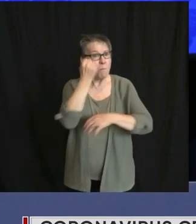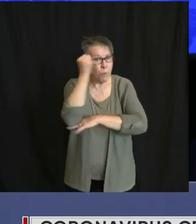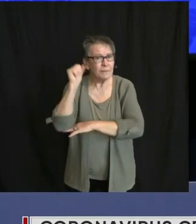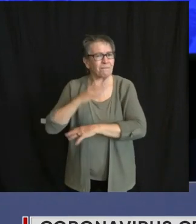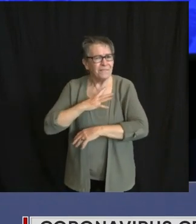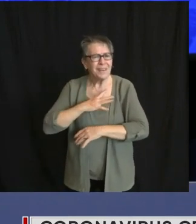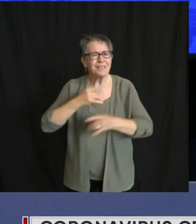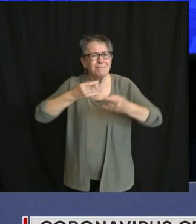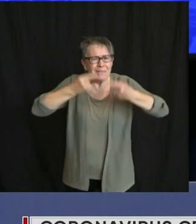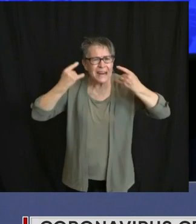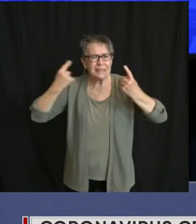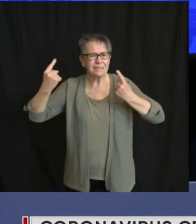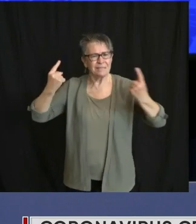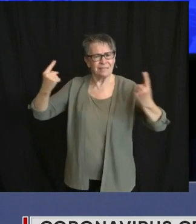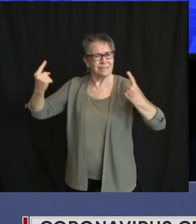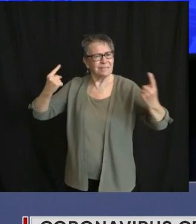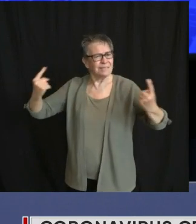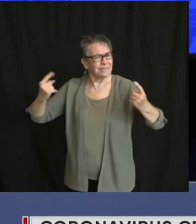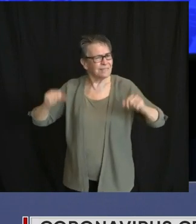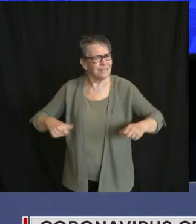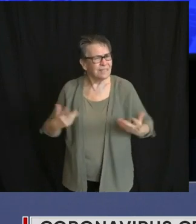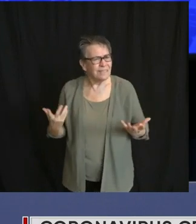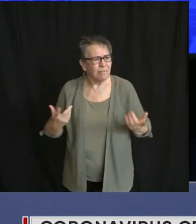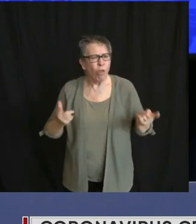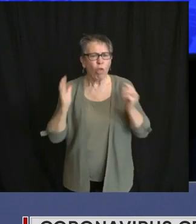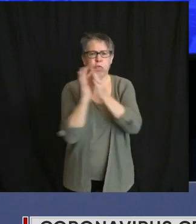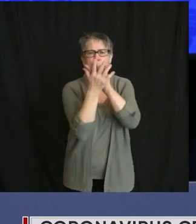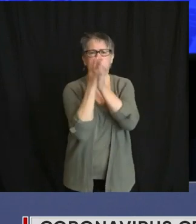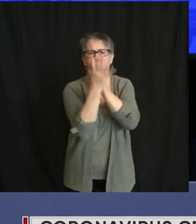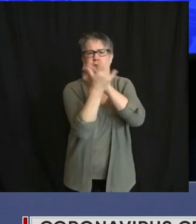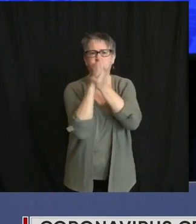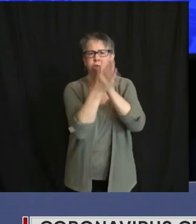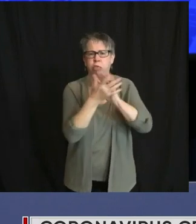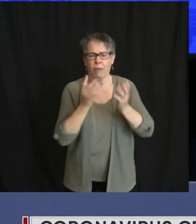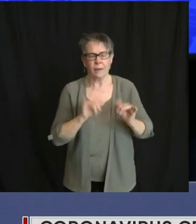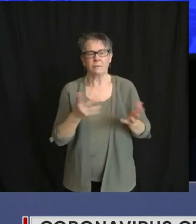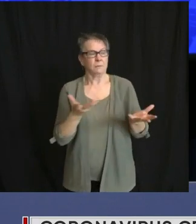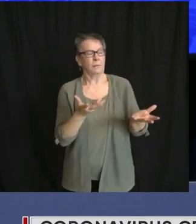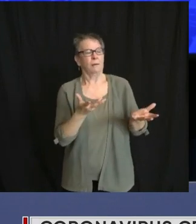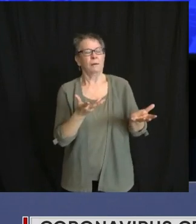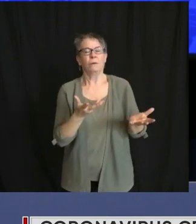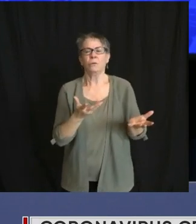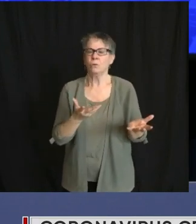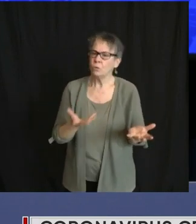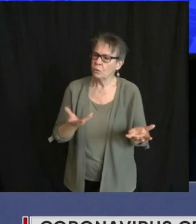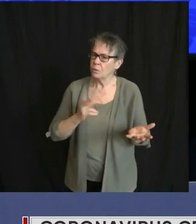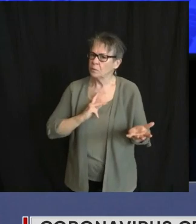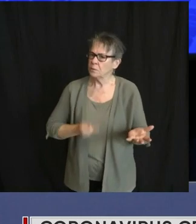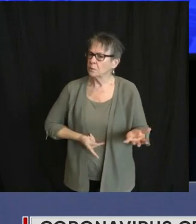OF THE EXECUTIVE ORDER THAT IS